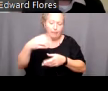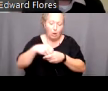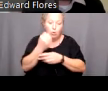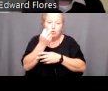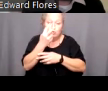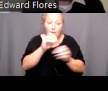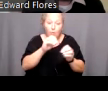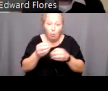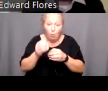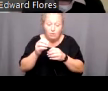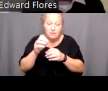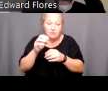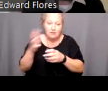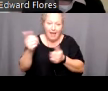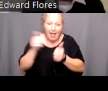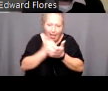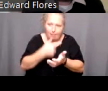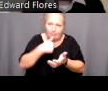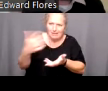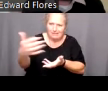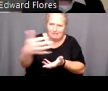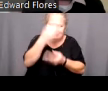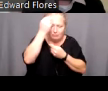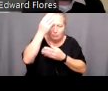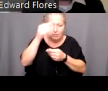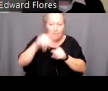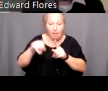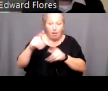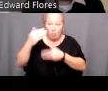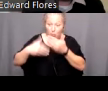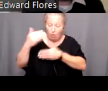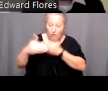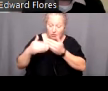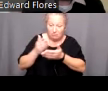us collect data. but throughout the process close to 30 organizations.